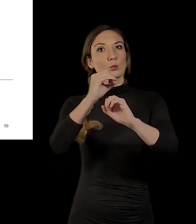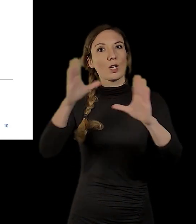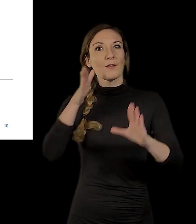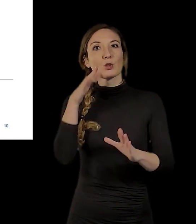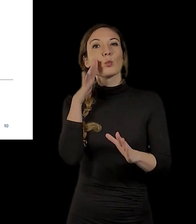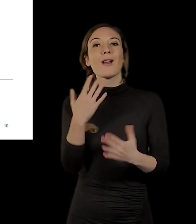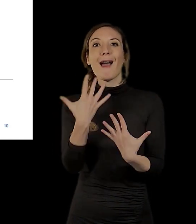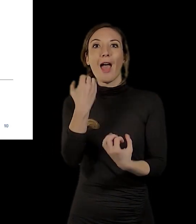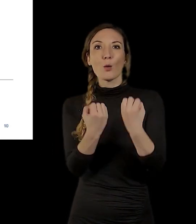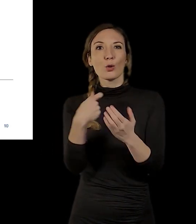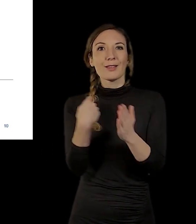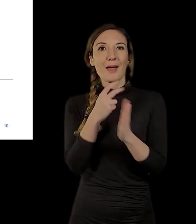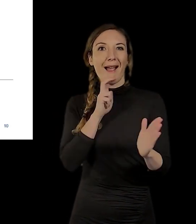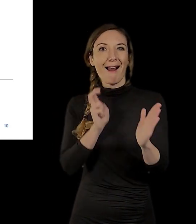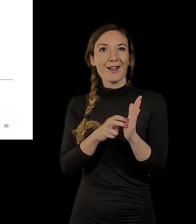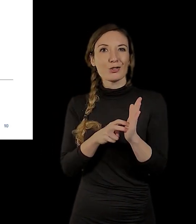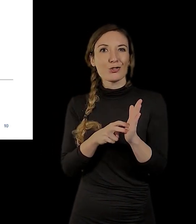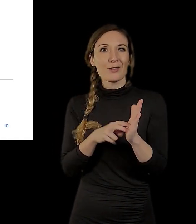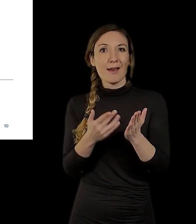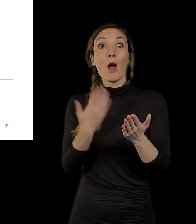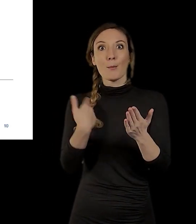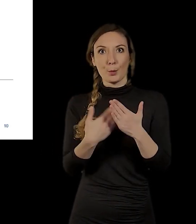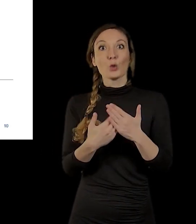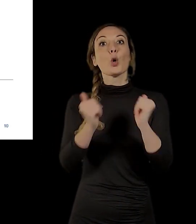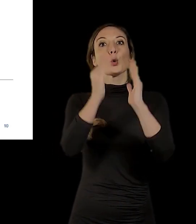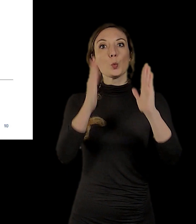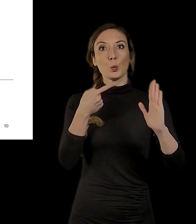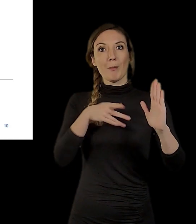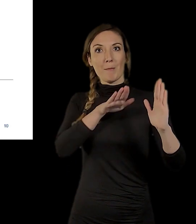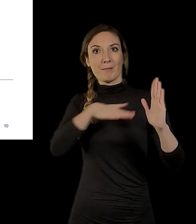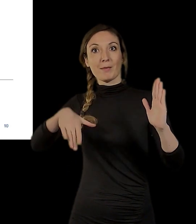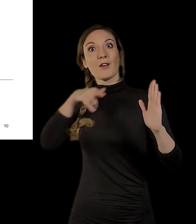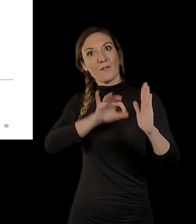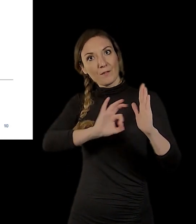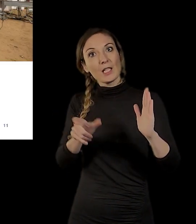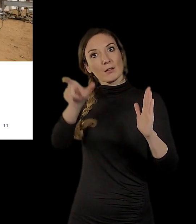A lot of this was already said in the introductory video, but I would just like to mention Curkkandl,